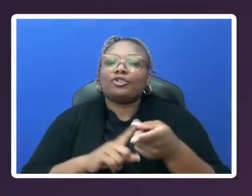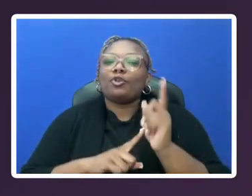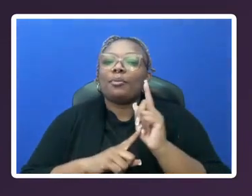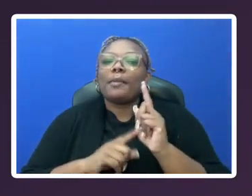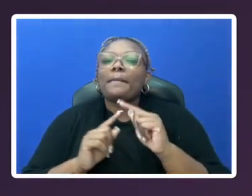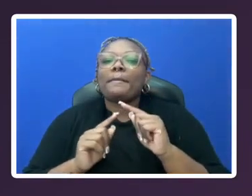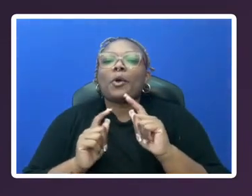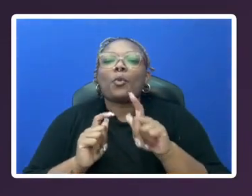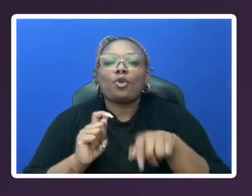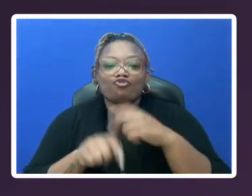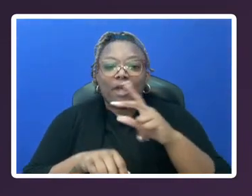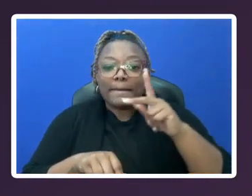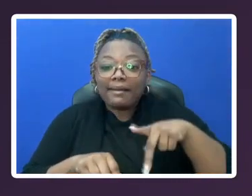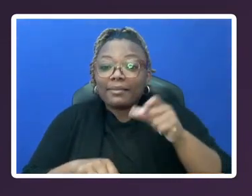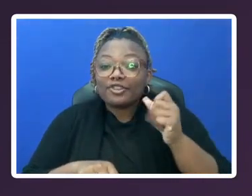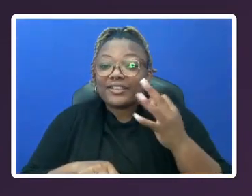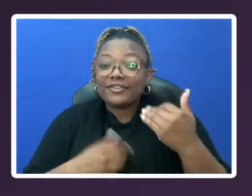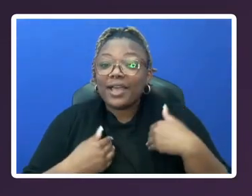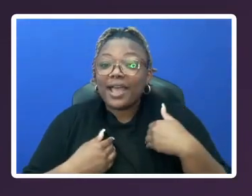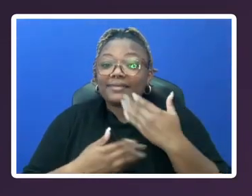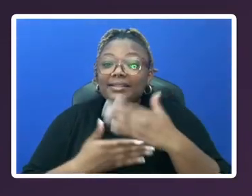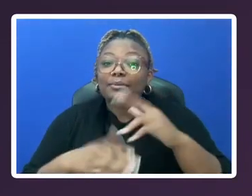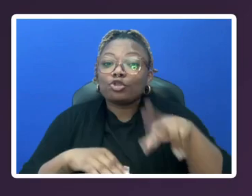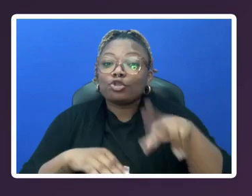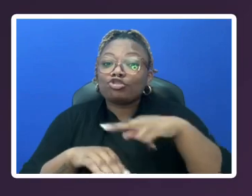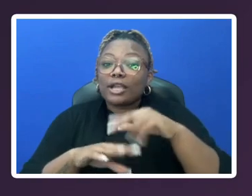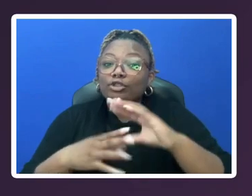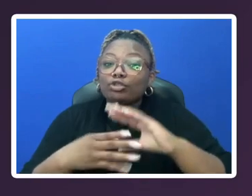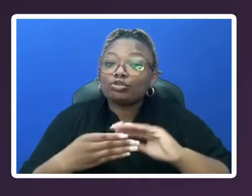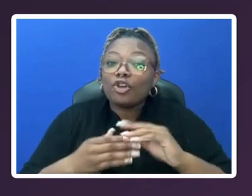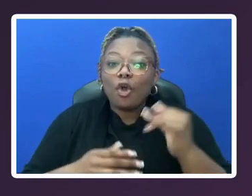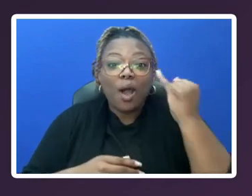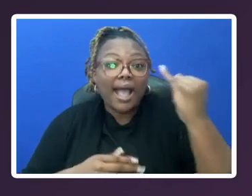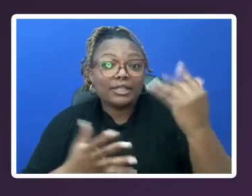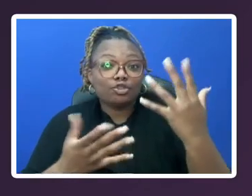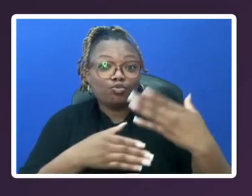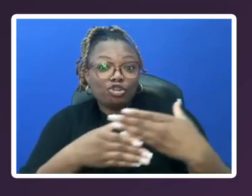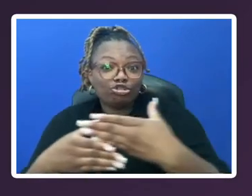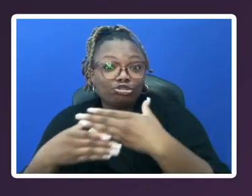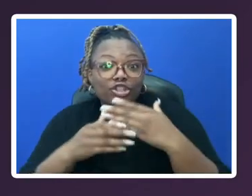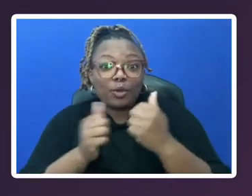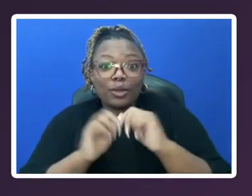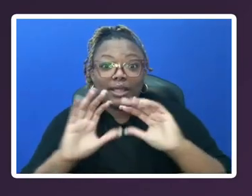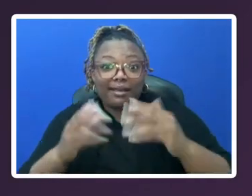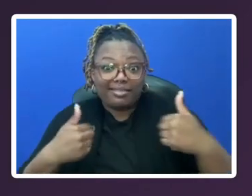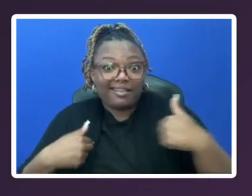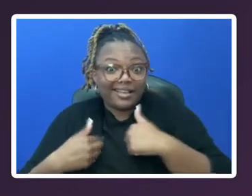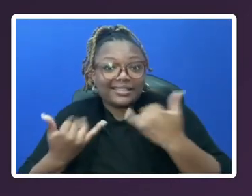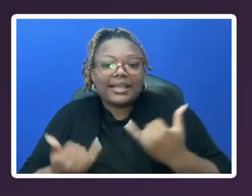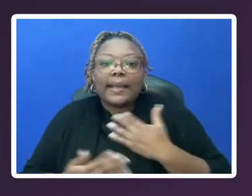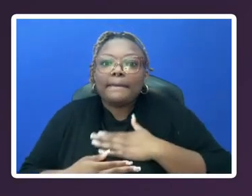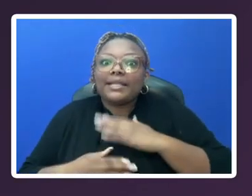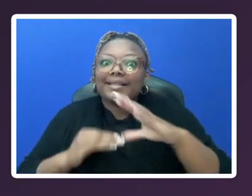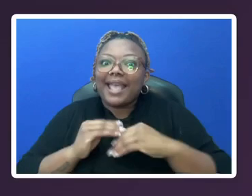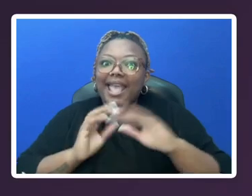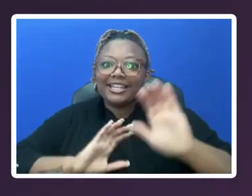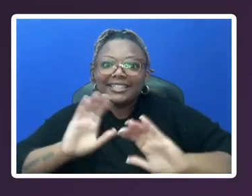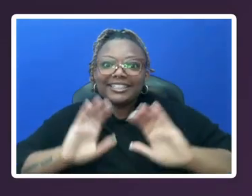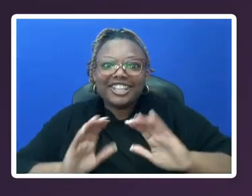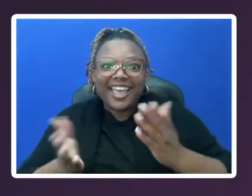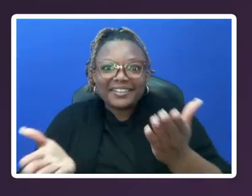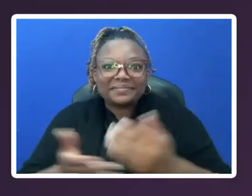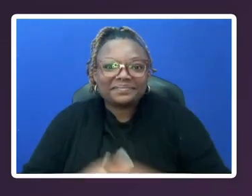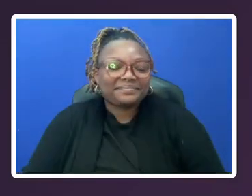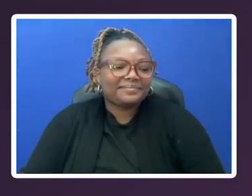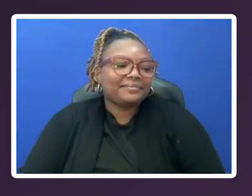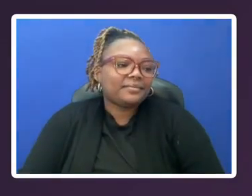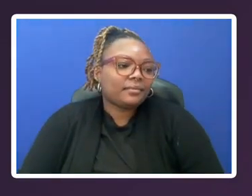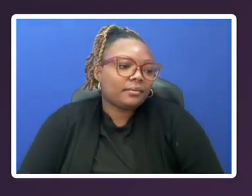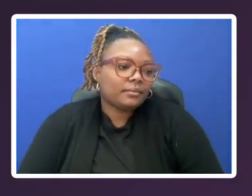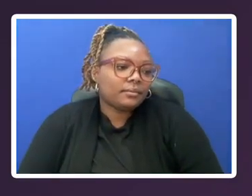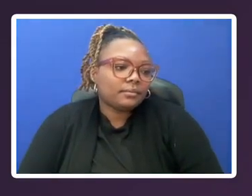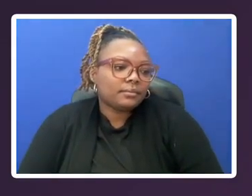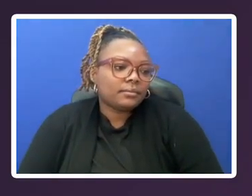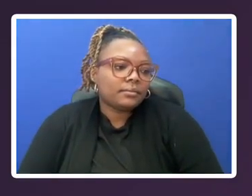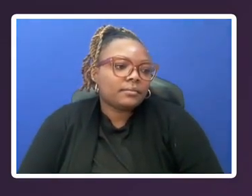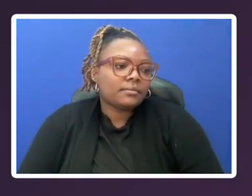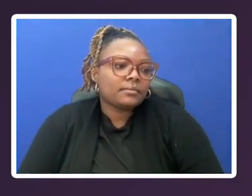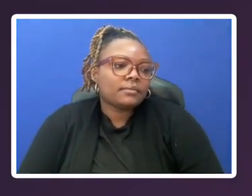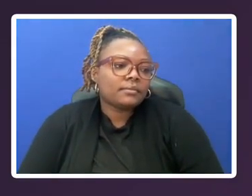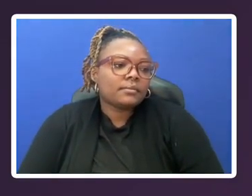some of those national stories or ideas that you'd like to share, please do so in the chat.